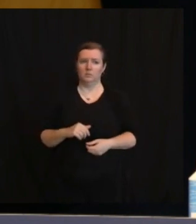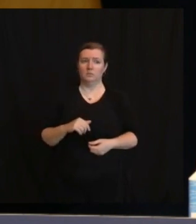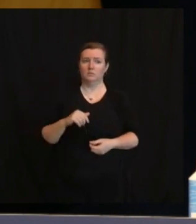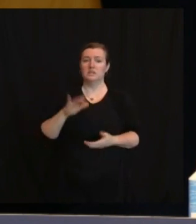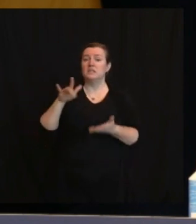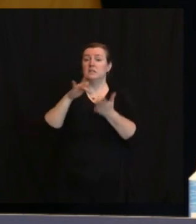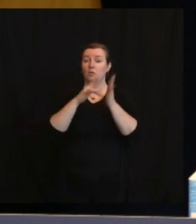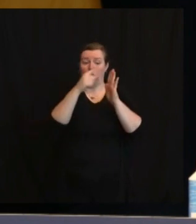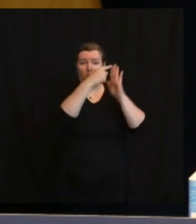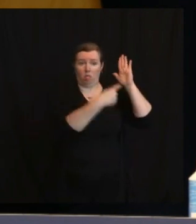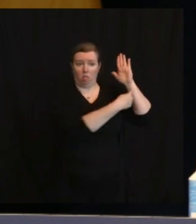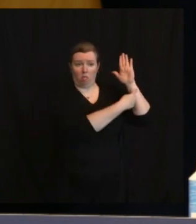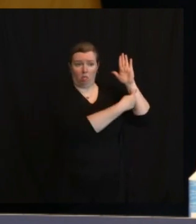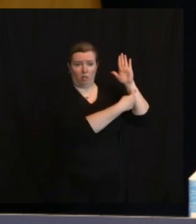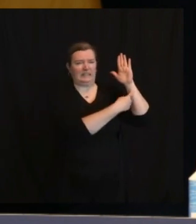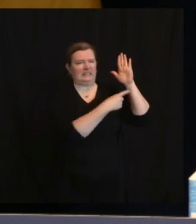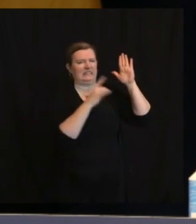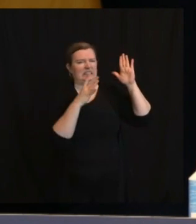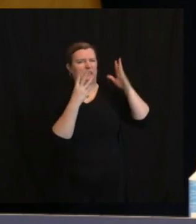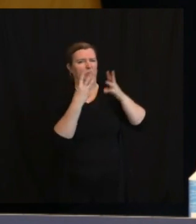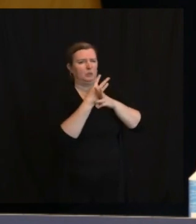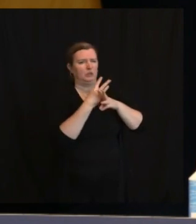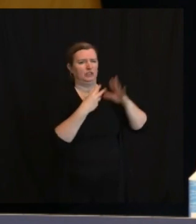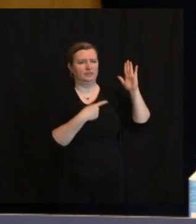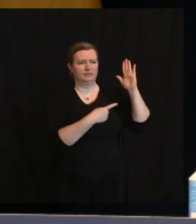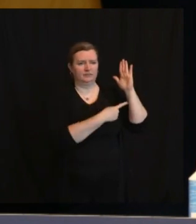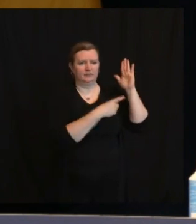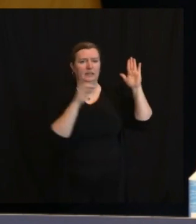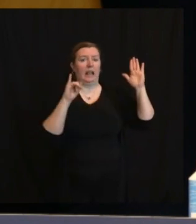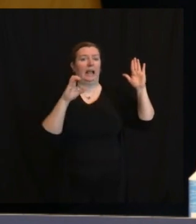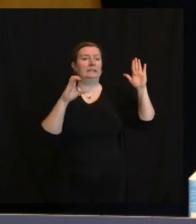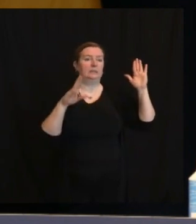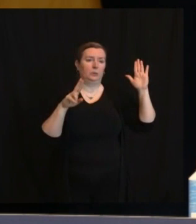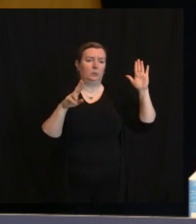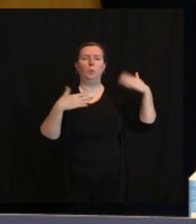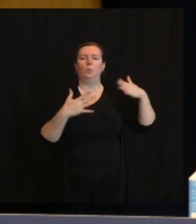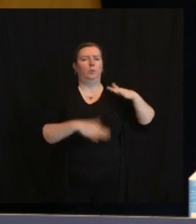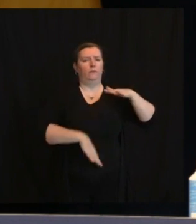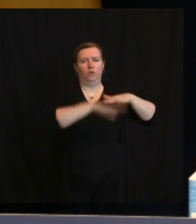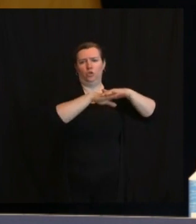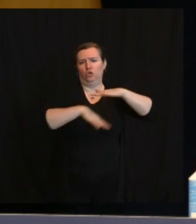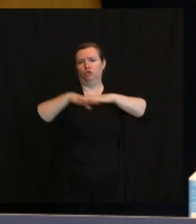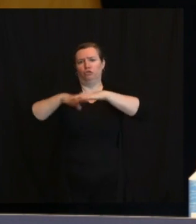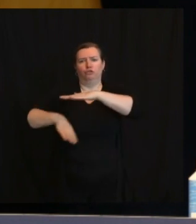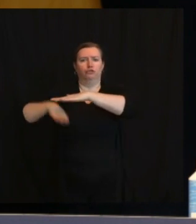SEEN SINCE THE BEGINNING OF APRIL. THE HOSPITALIZATIONS OVERALL ARE FLATTENING. HOWEVER, HOSPITALS IN THE